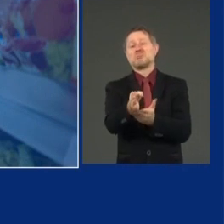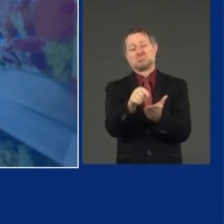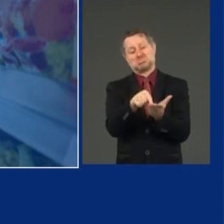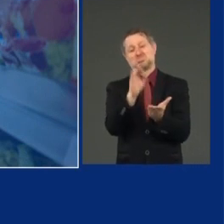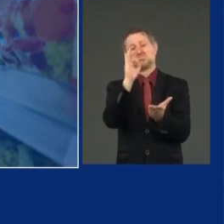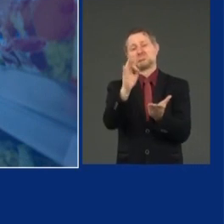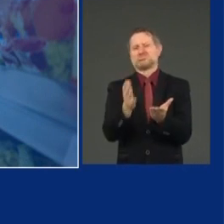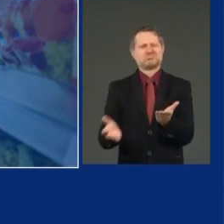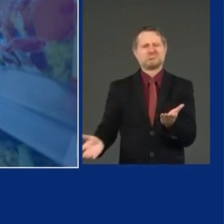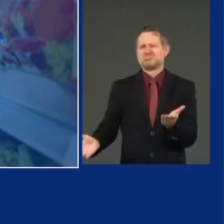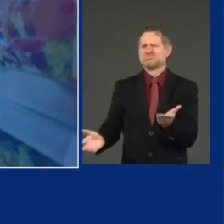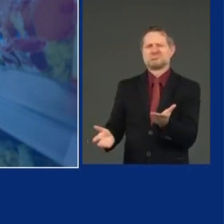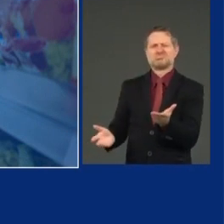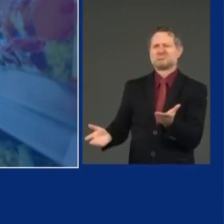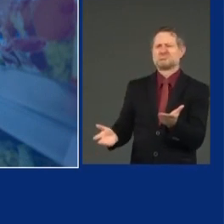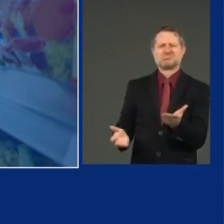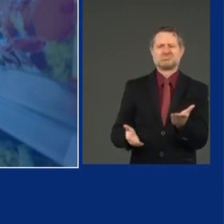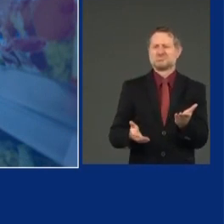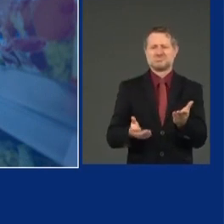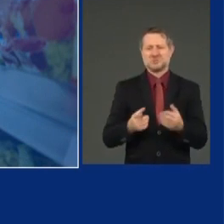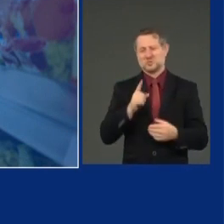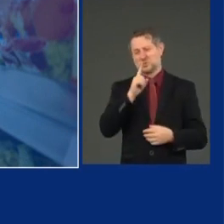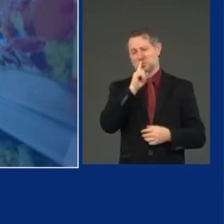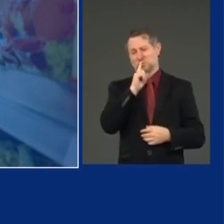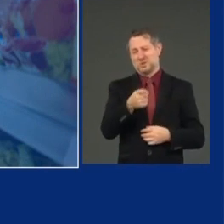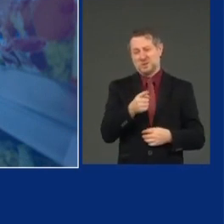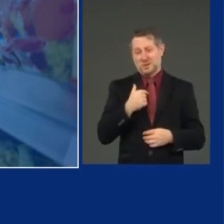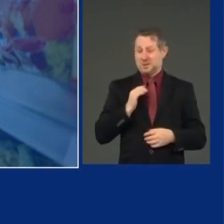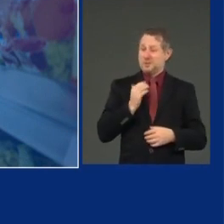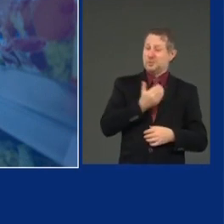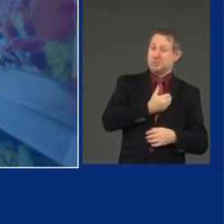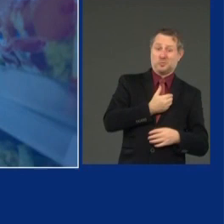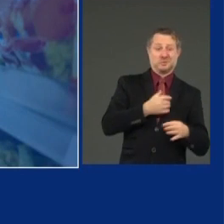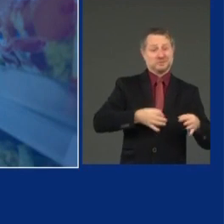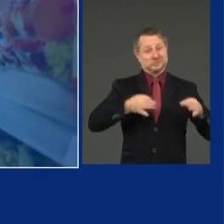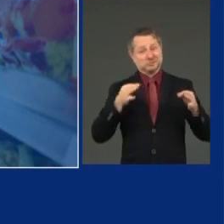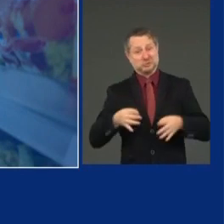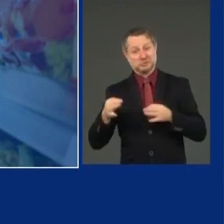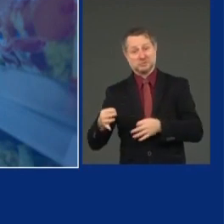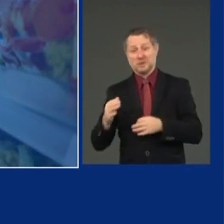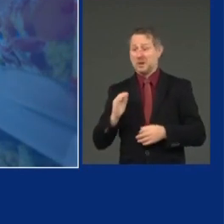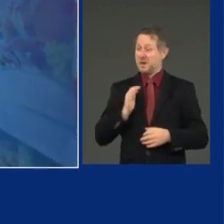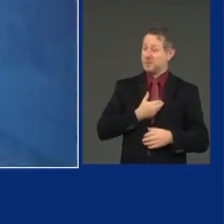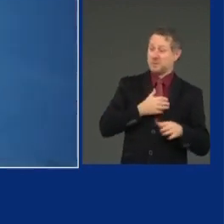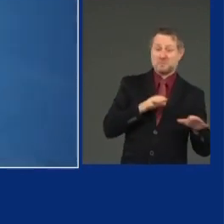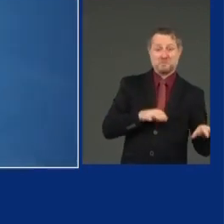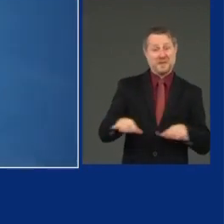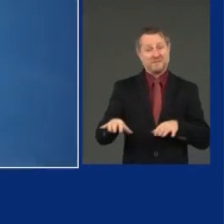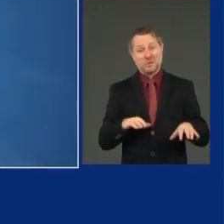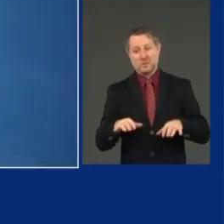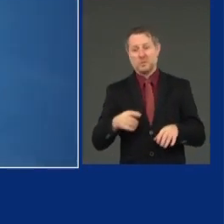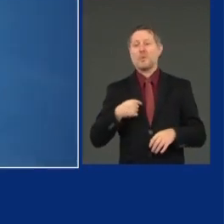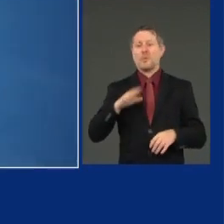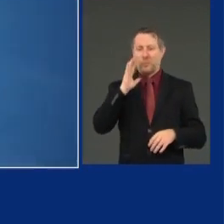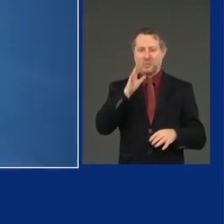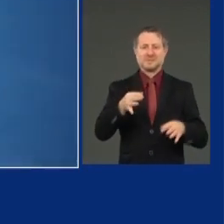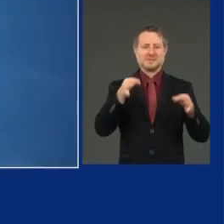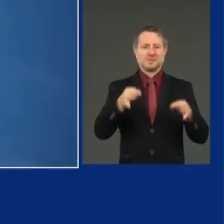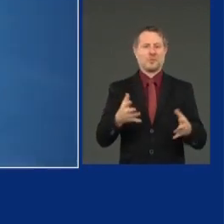HEAR. THERE IS NOTHING THAT IS PREORDAINED.